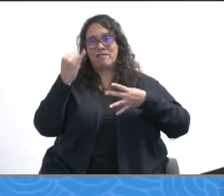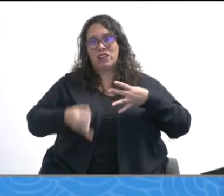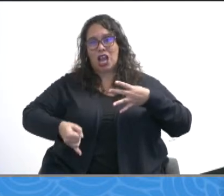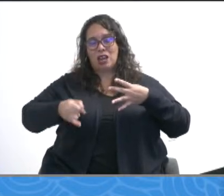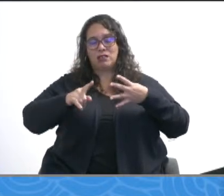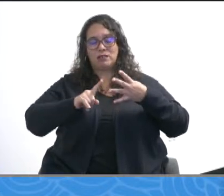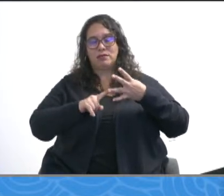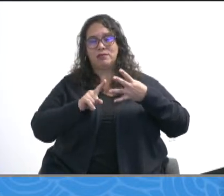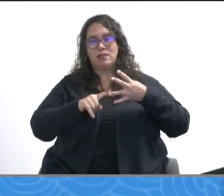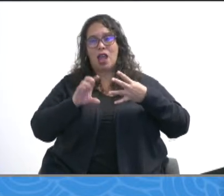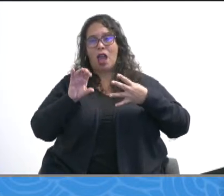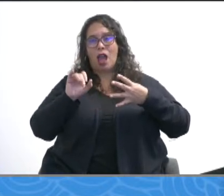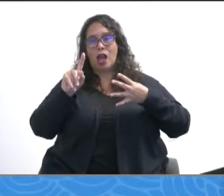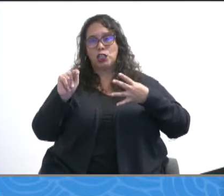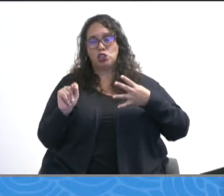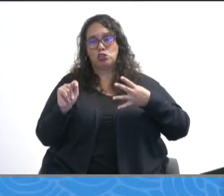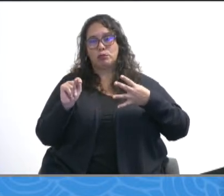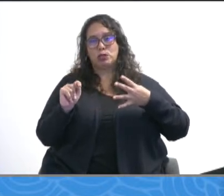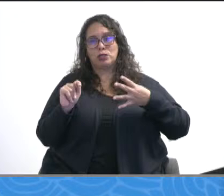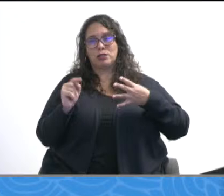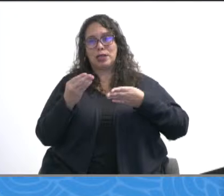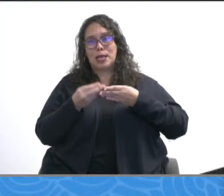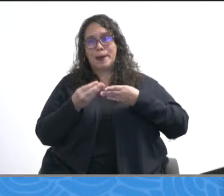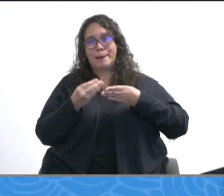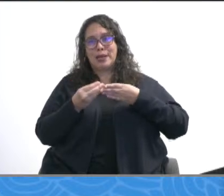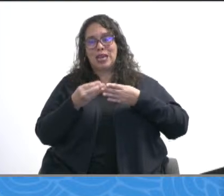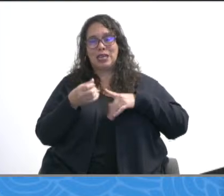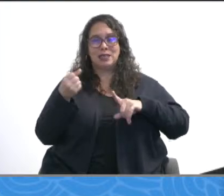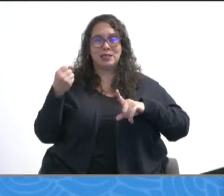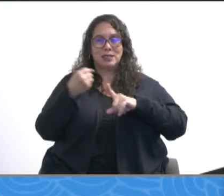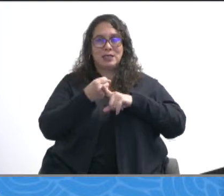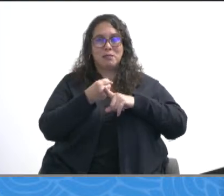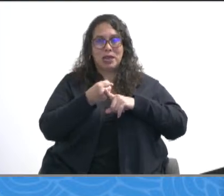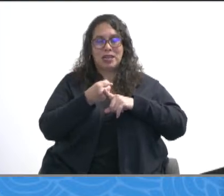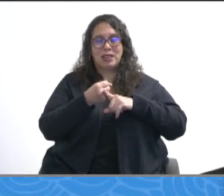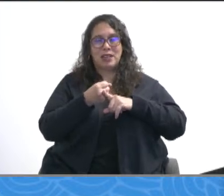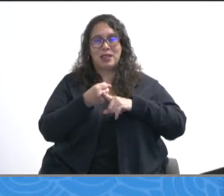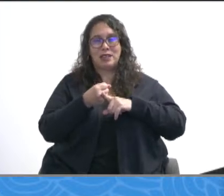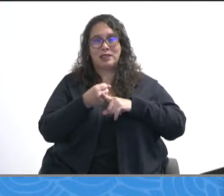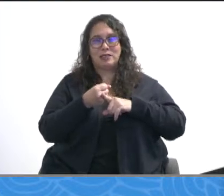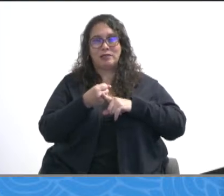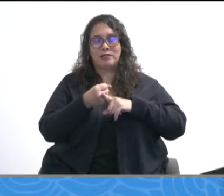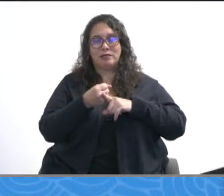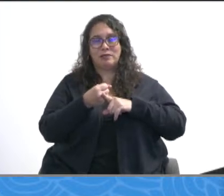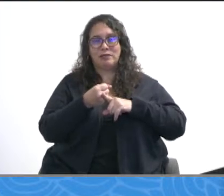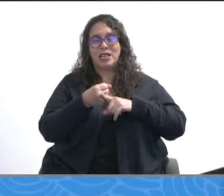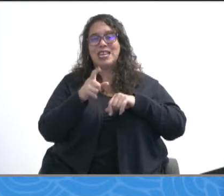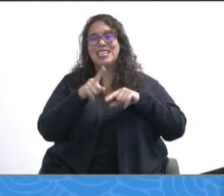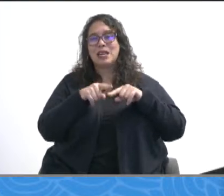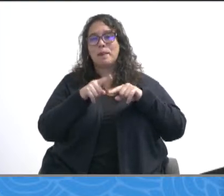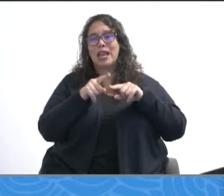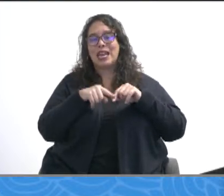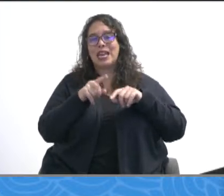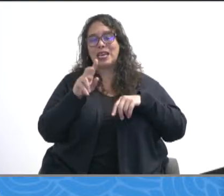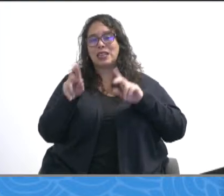In October, these funds are impacted by our unduplicated people count and get updated once again.